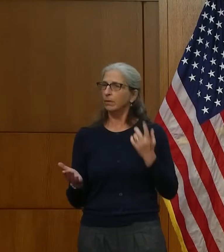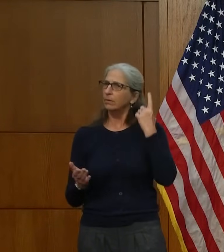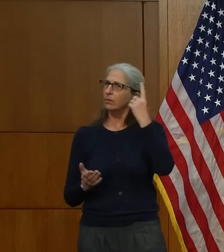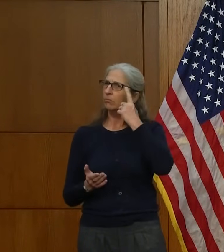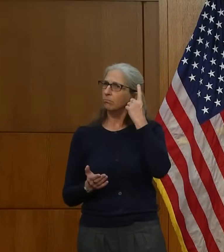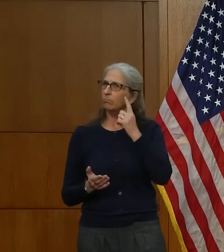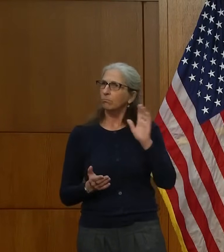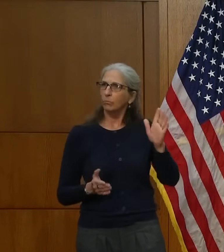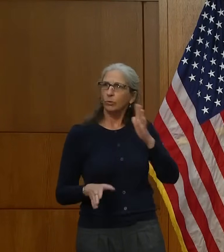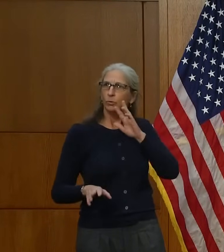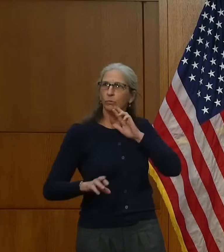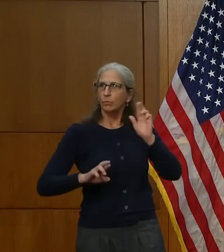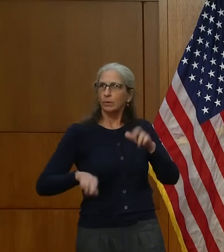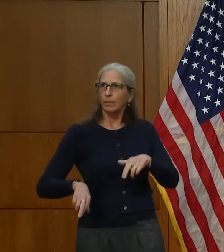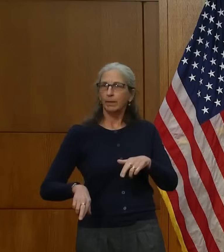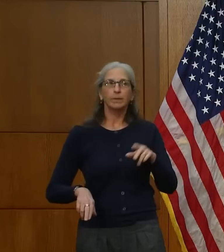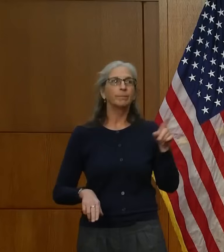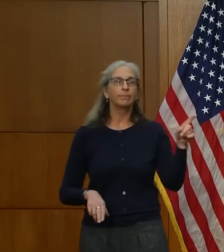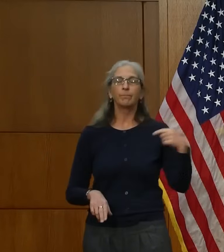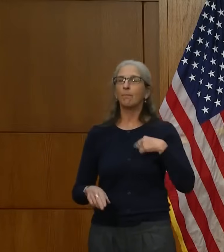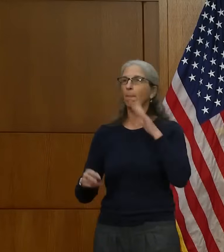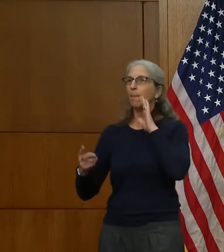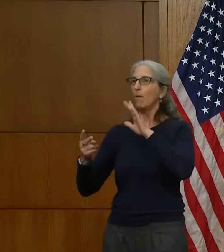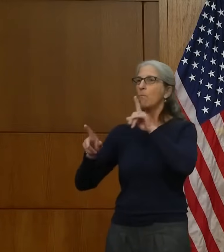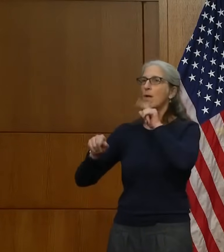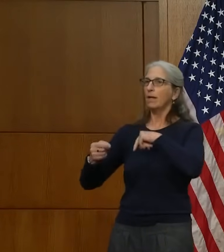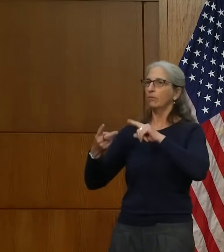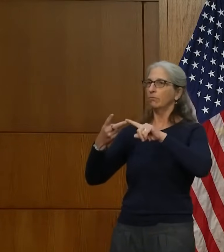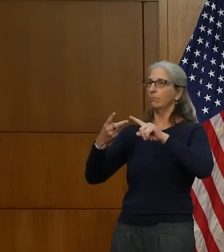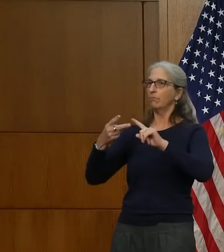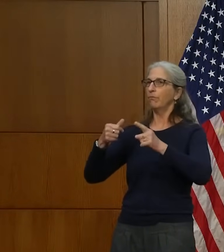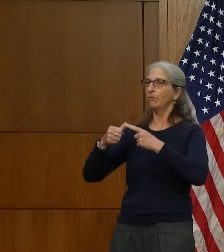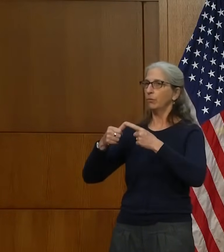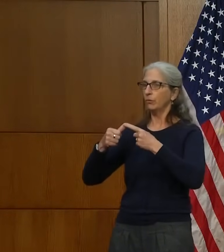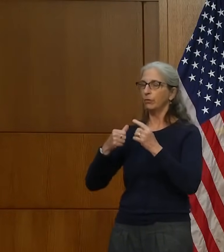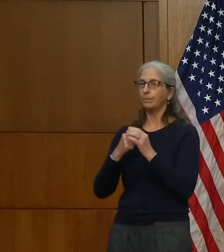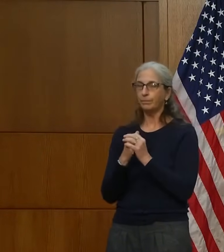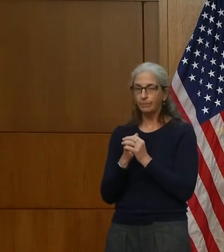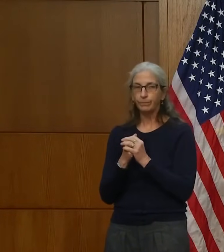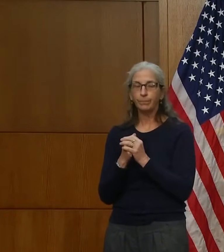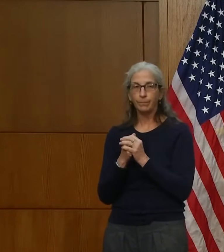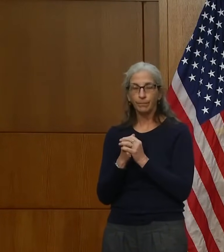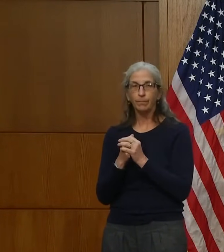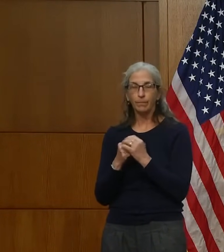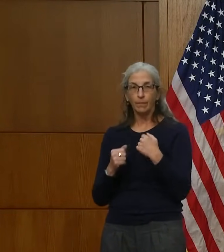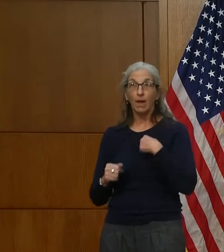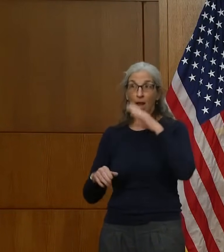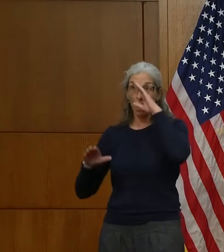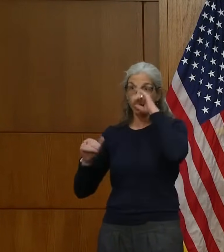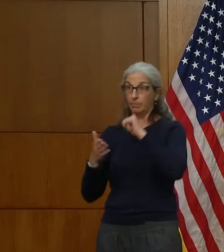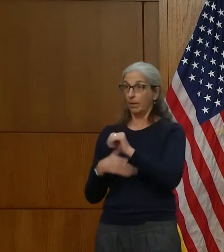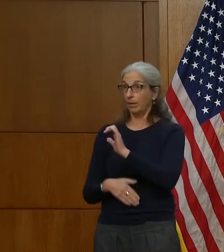THAT LAW ENFORCEMENT MAY NOT FORCE ENFORCE SOME OF YOUR MEN DAYS. IF YOU WILL WANTED THIO